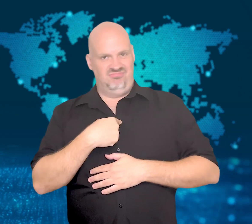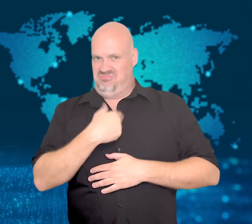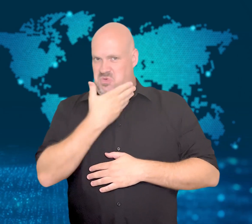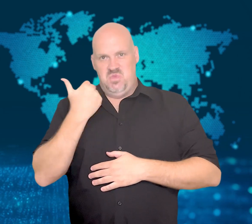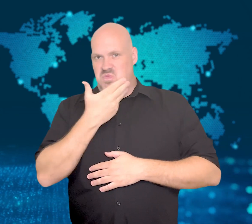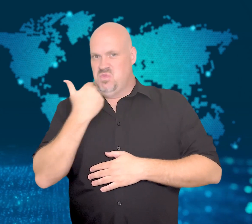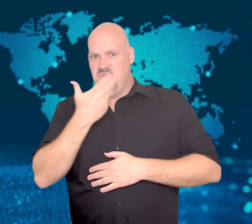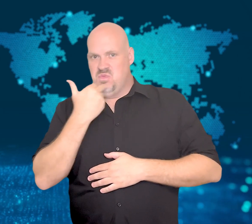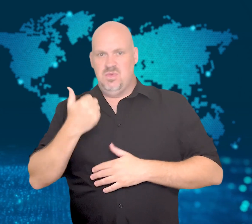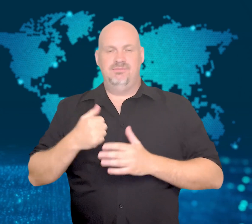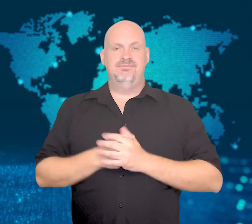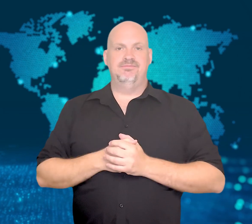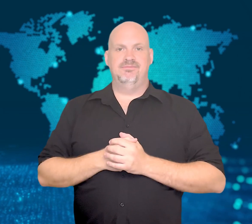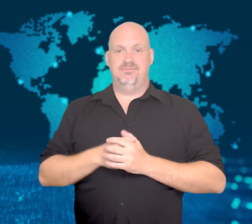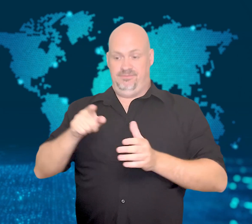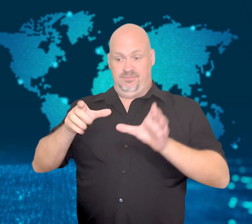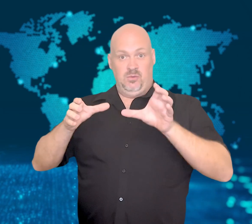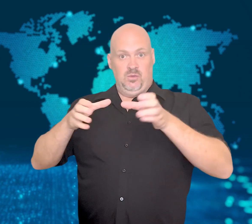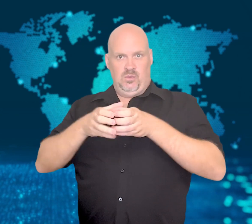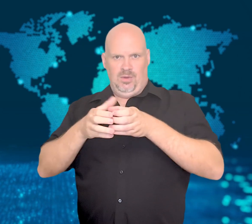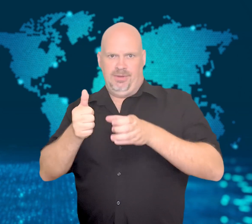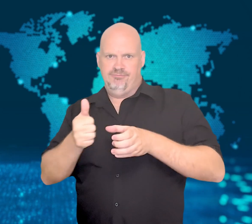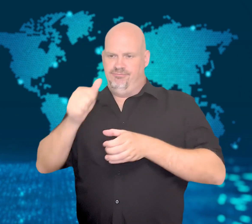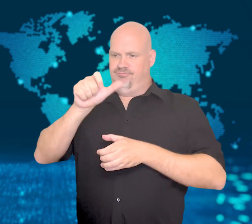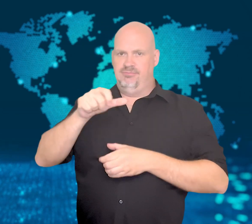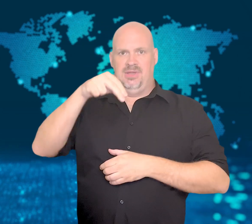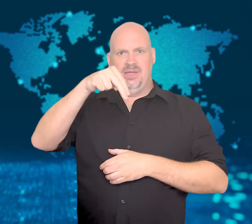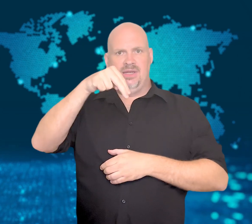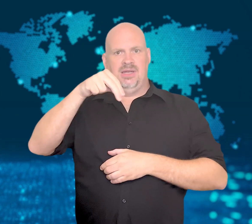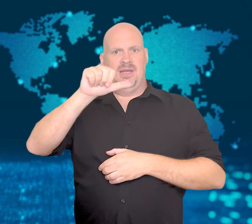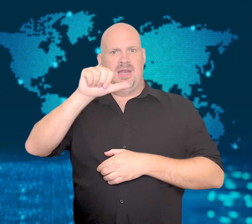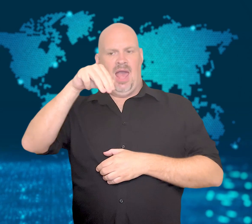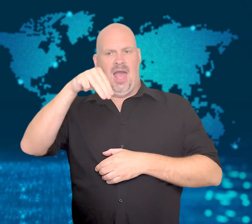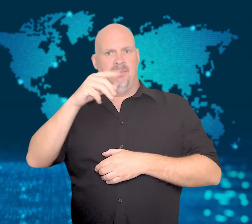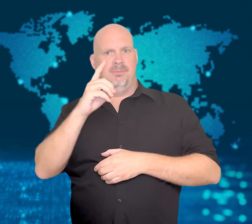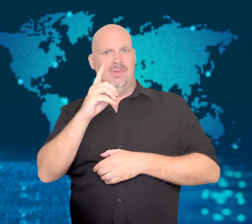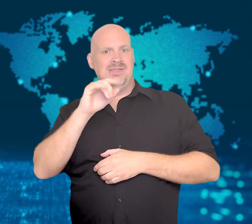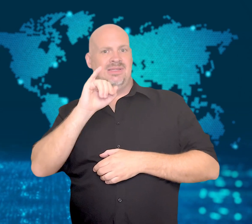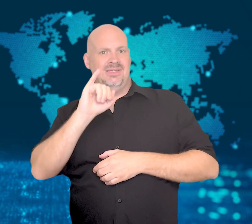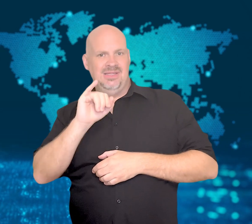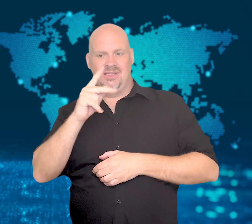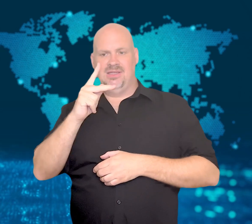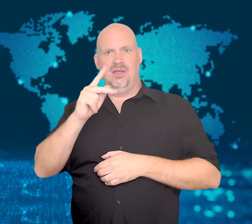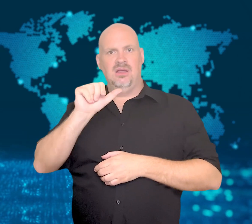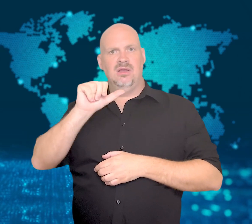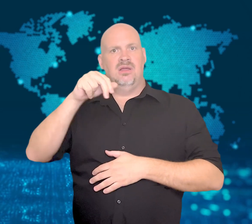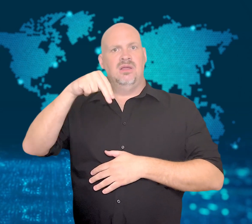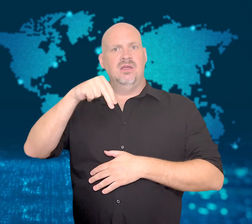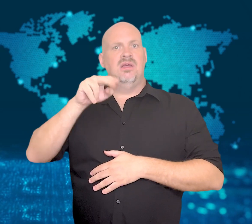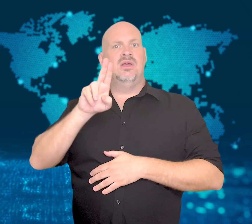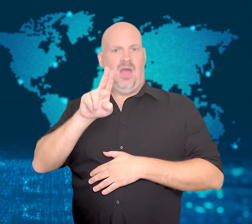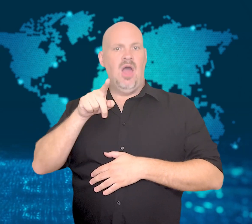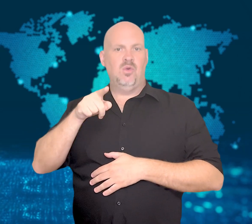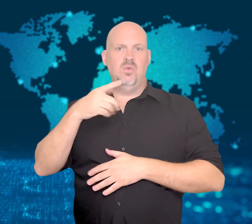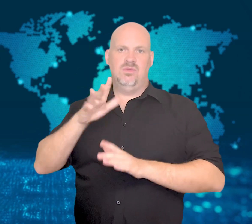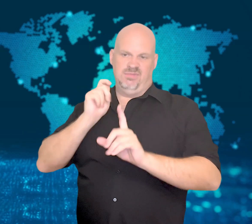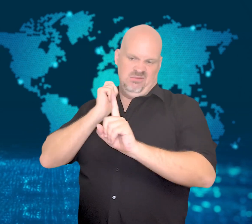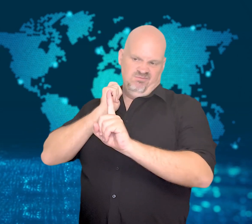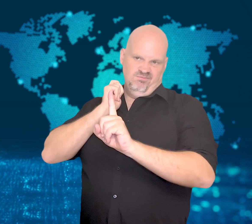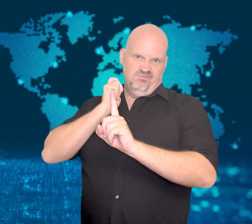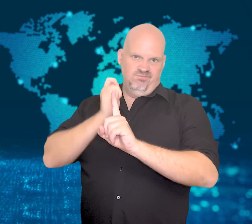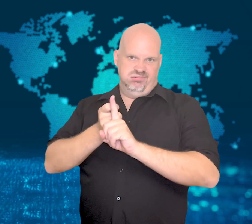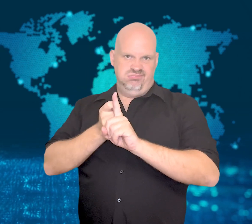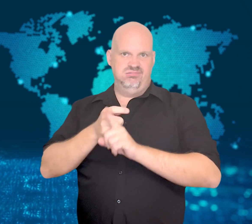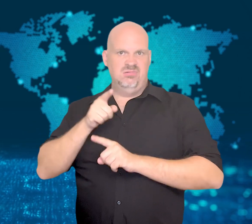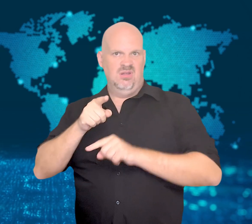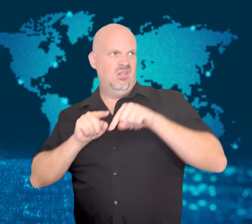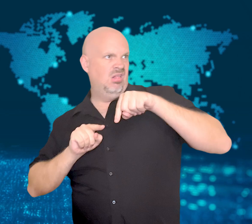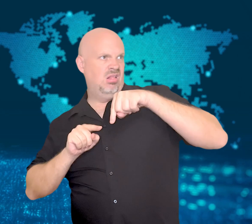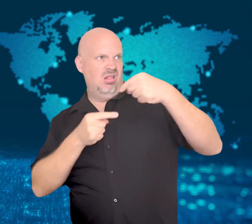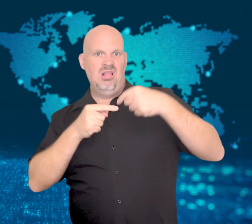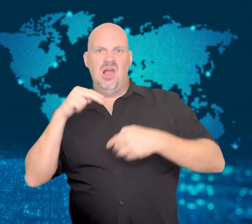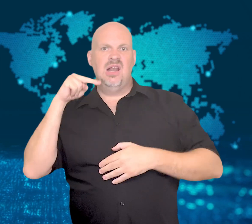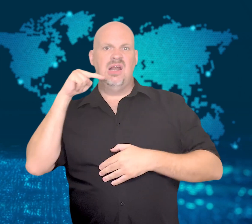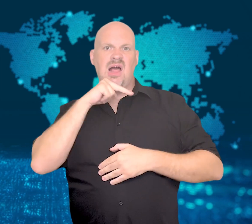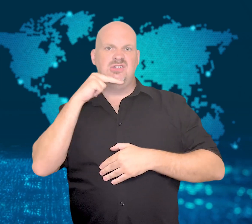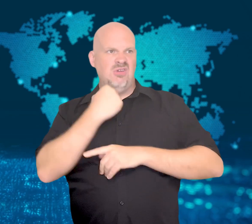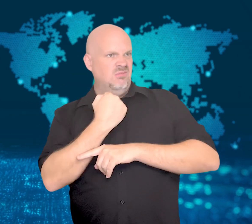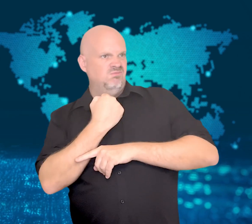The government continues to accuse the IPOB, but they have denied the charge.